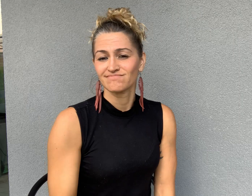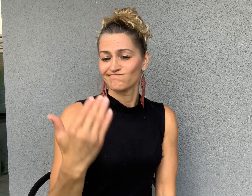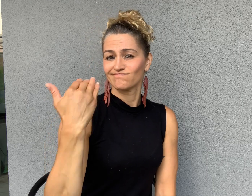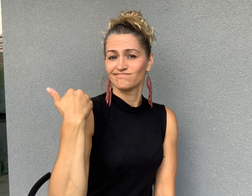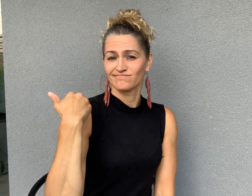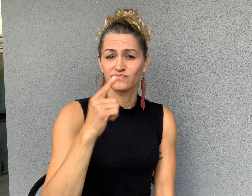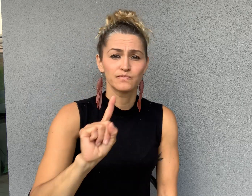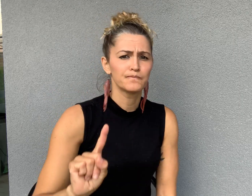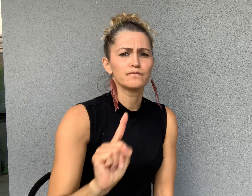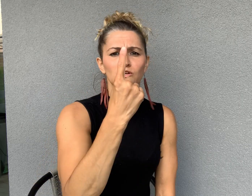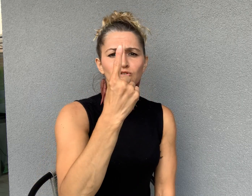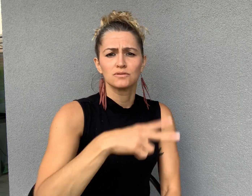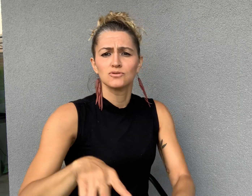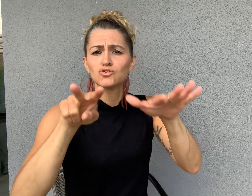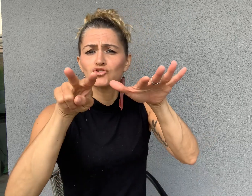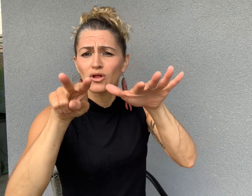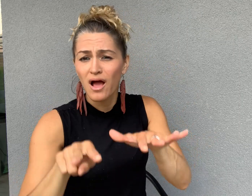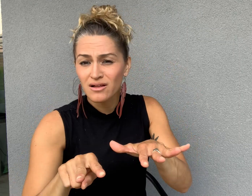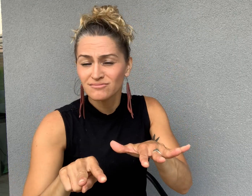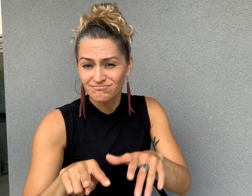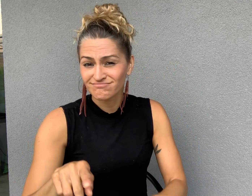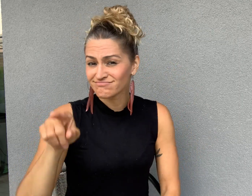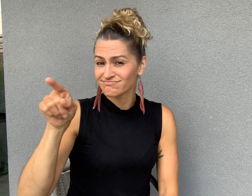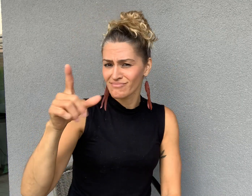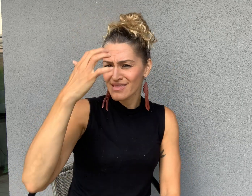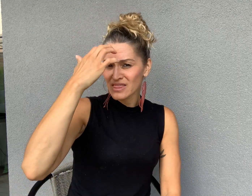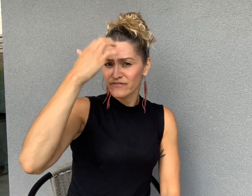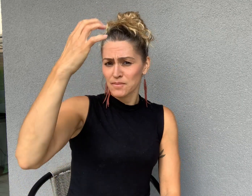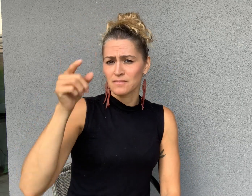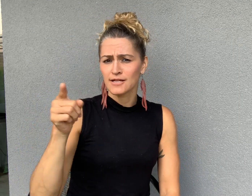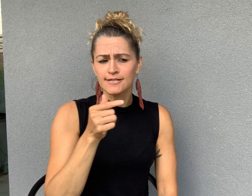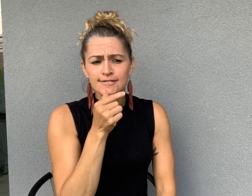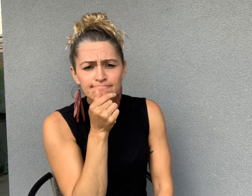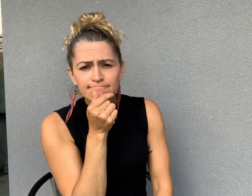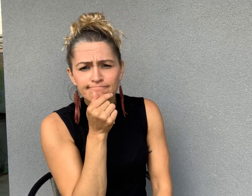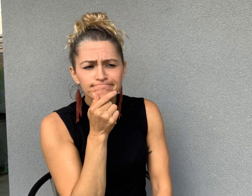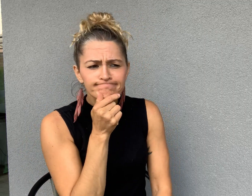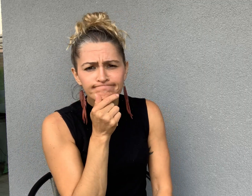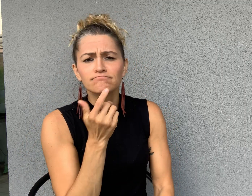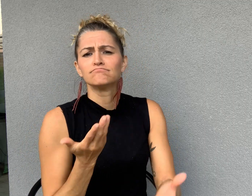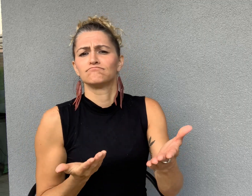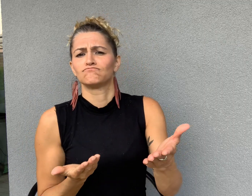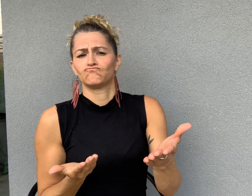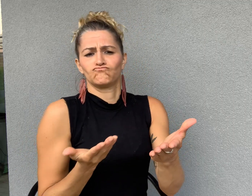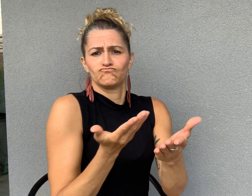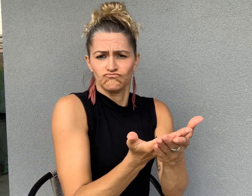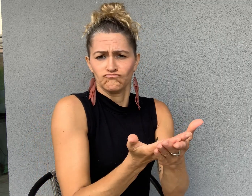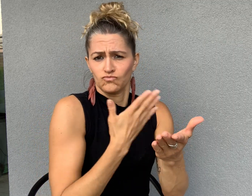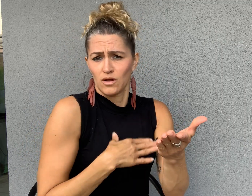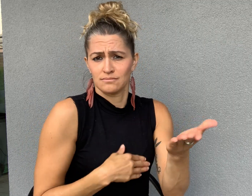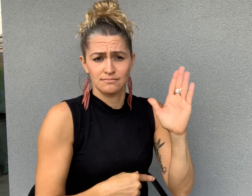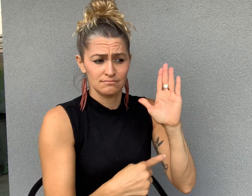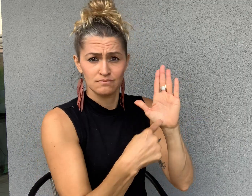On July 1st, the government proposed a new amendment